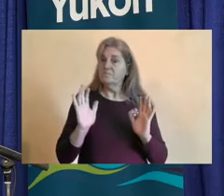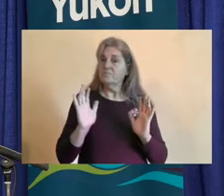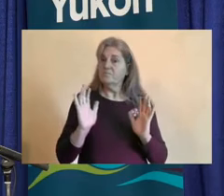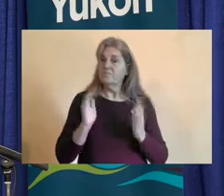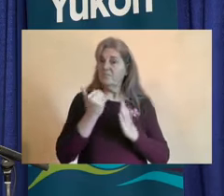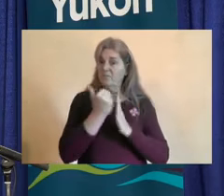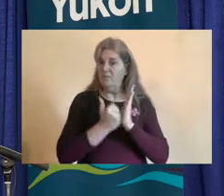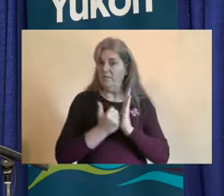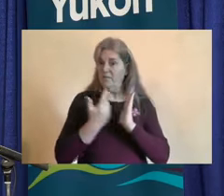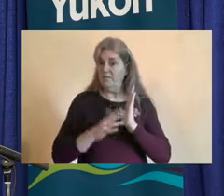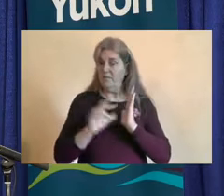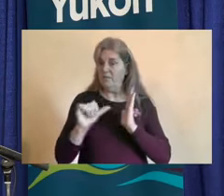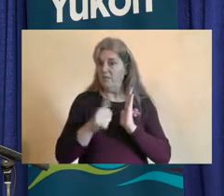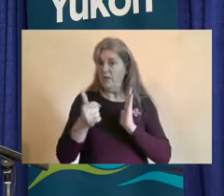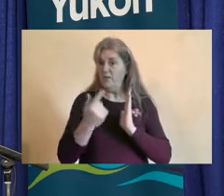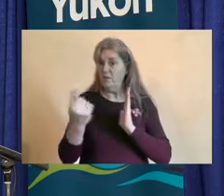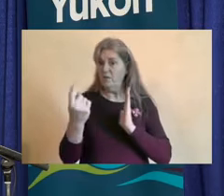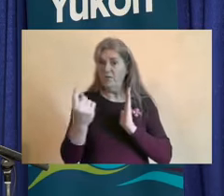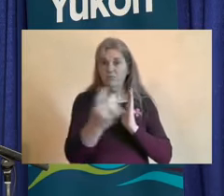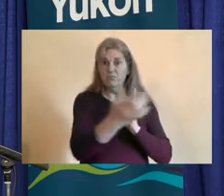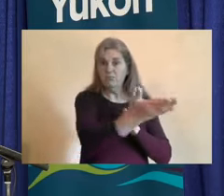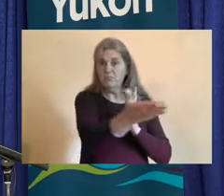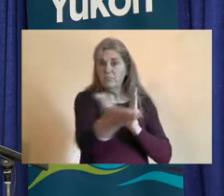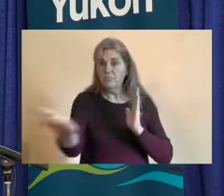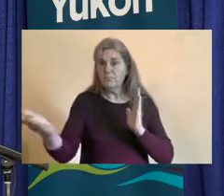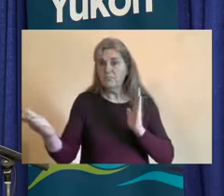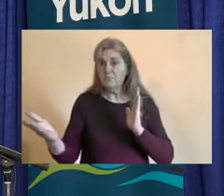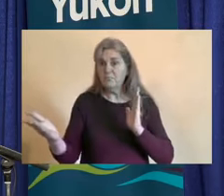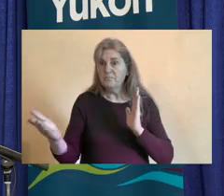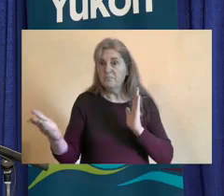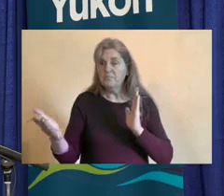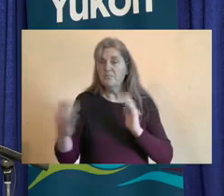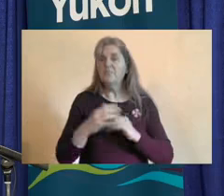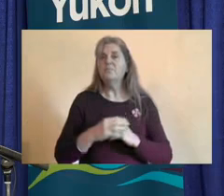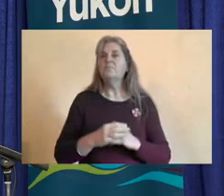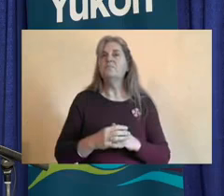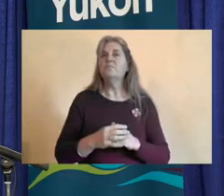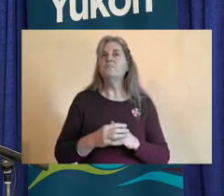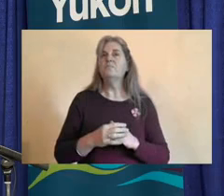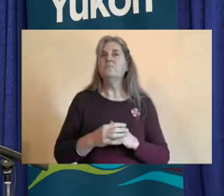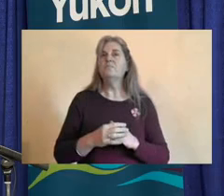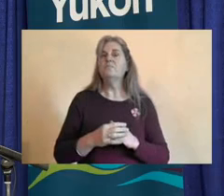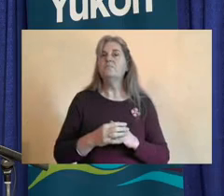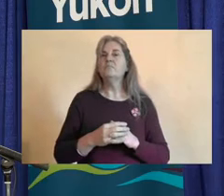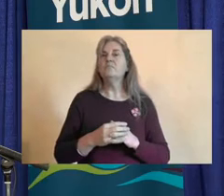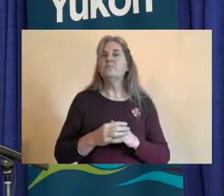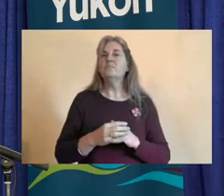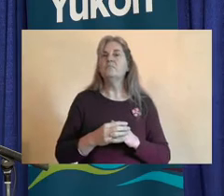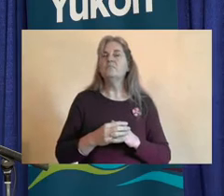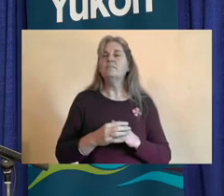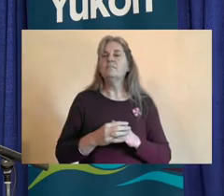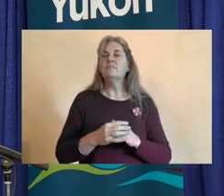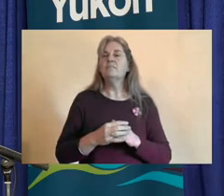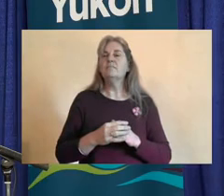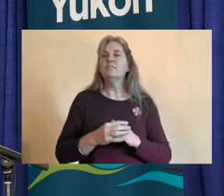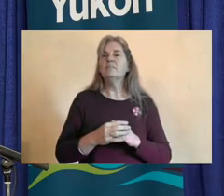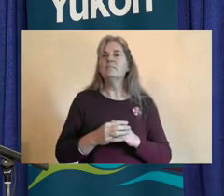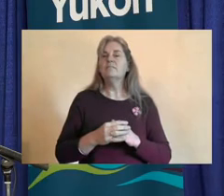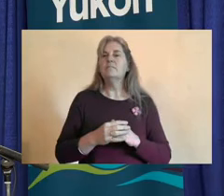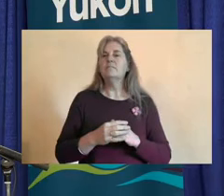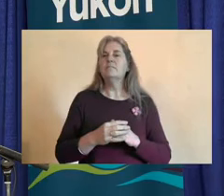have any further questions?